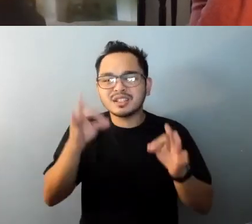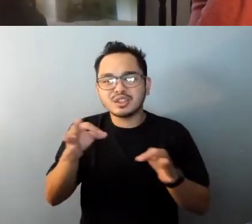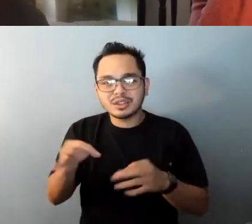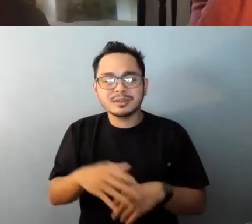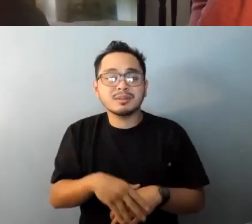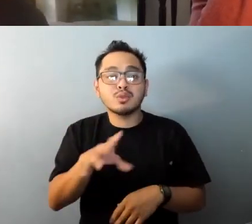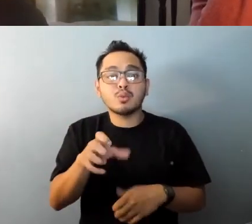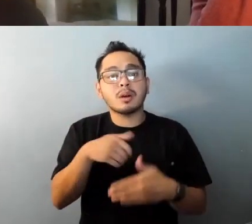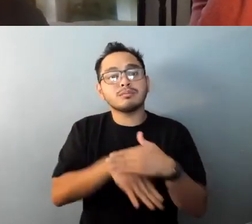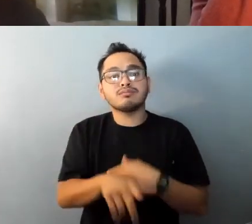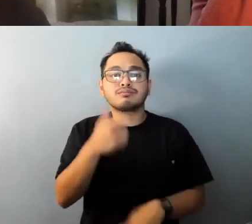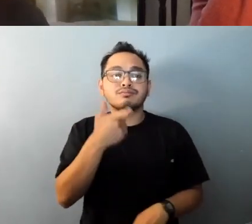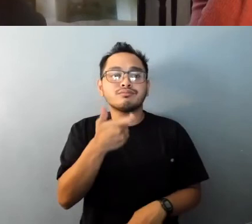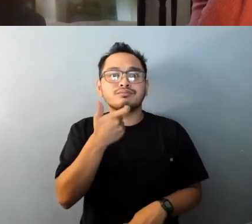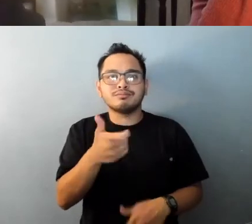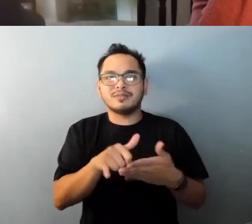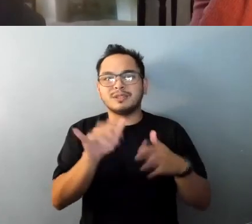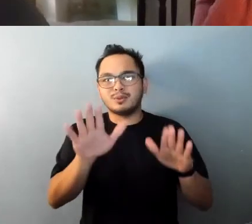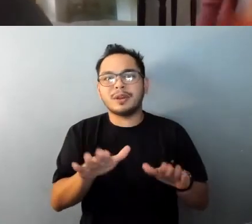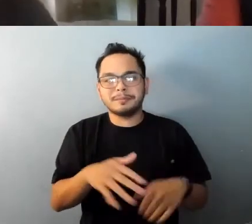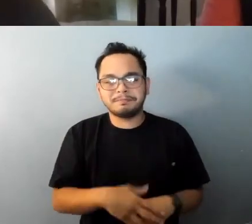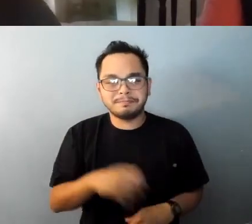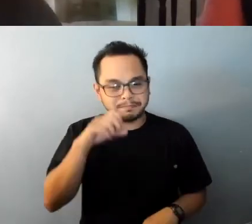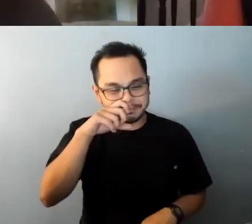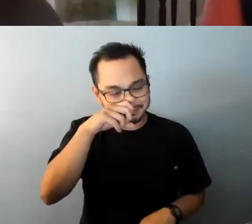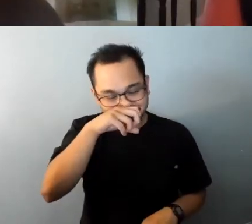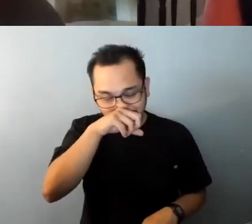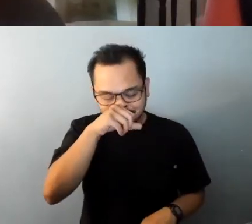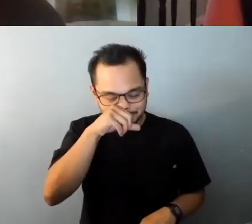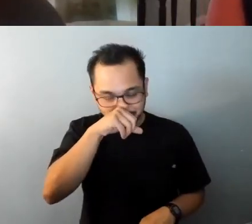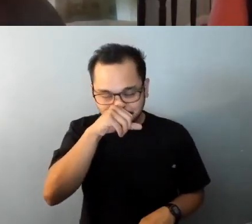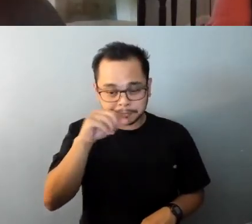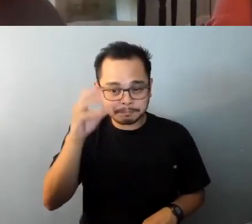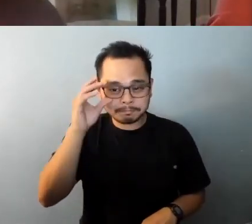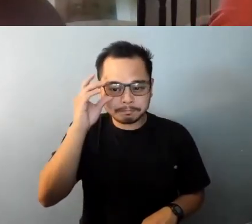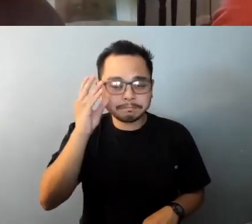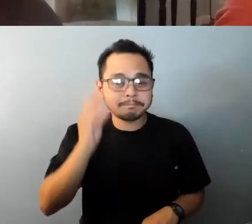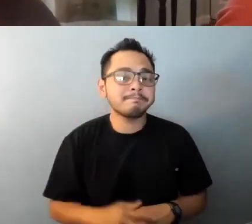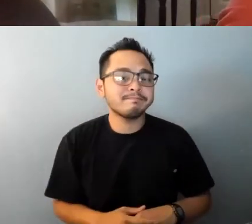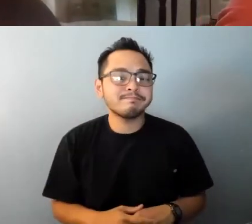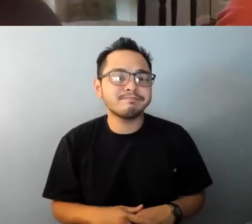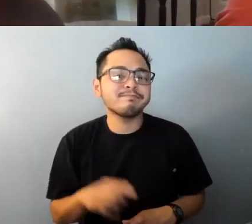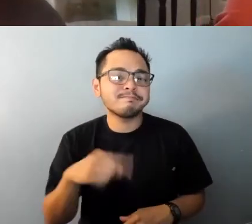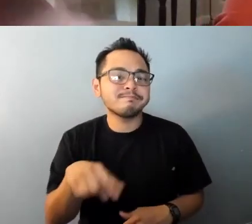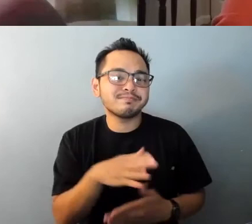to watch things then it is great.